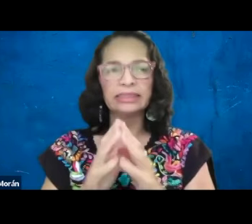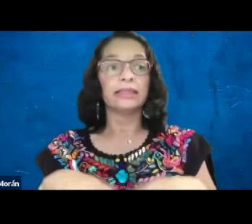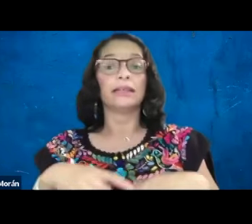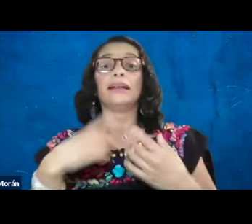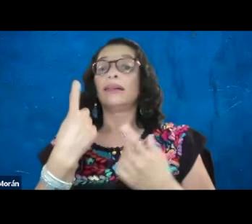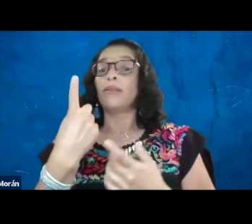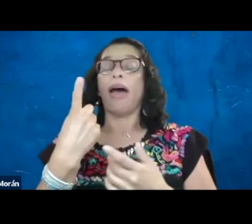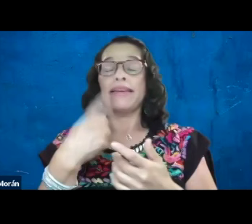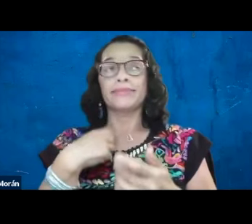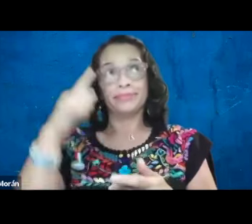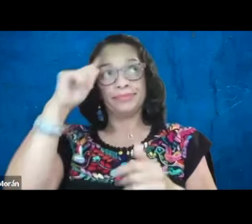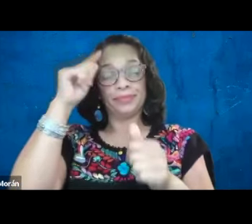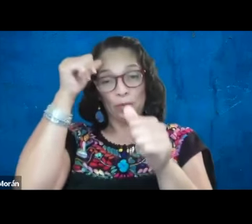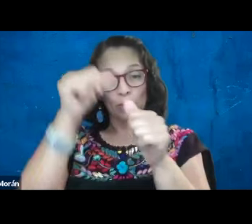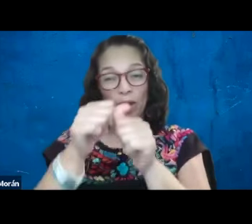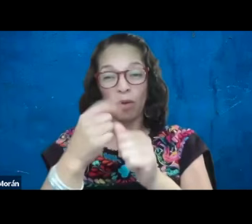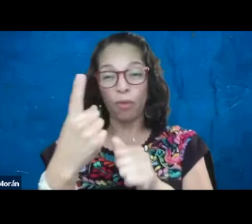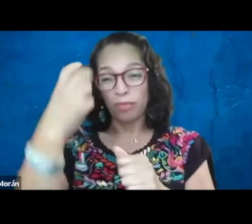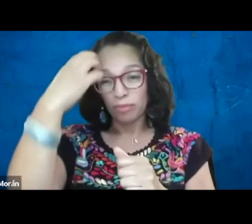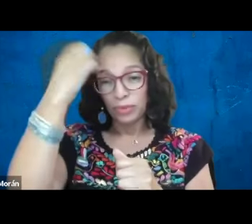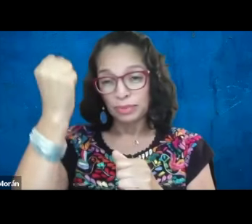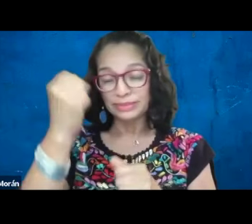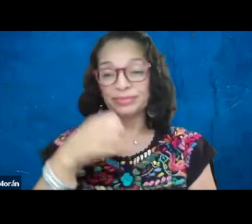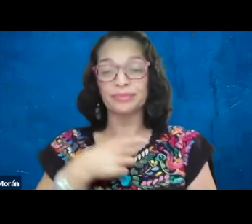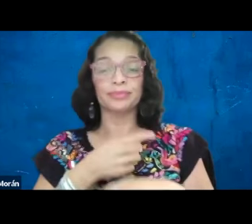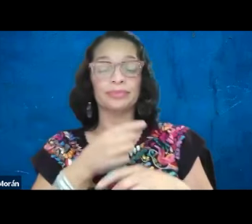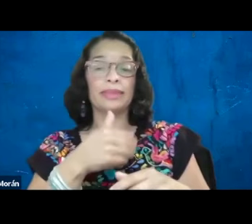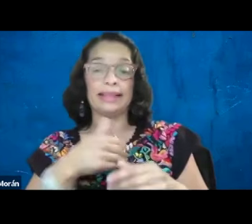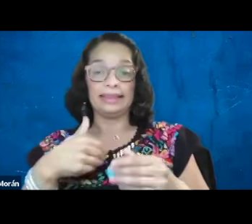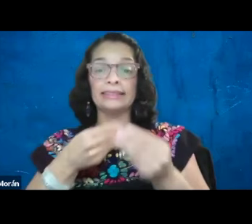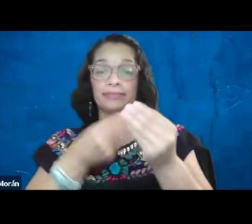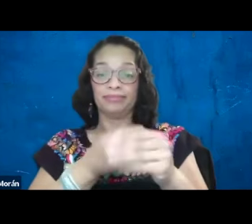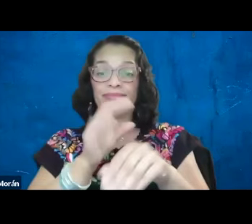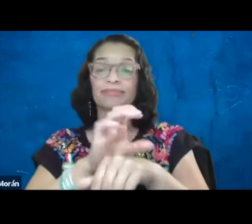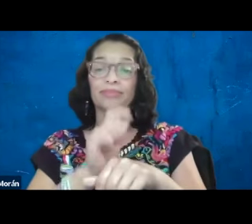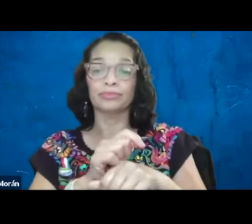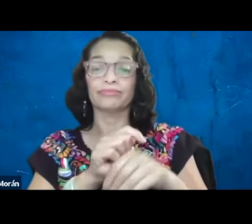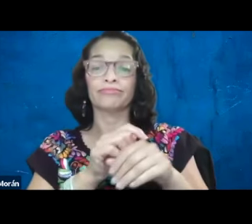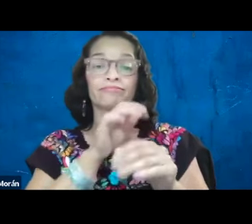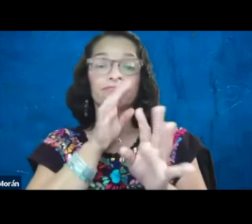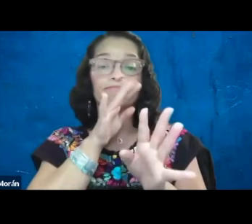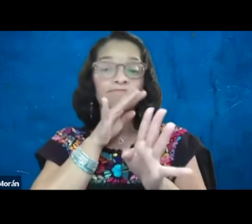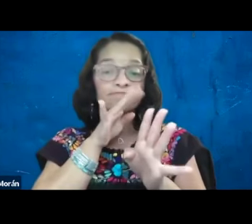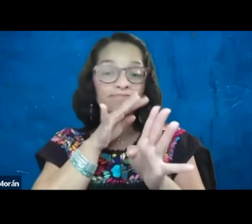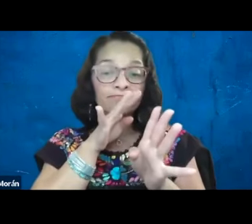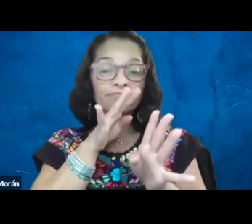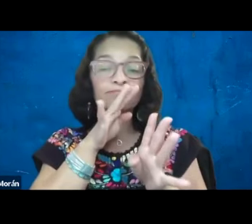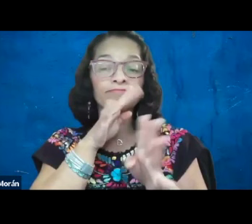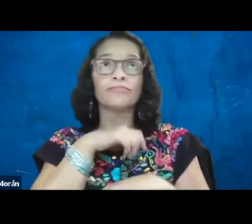Why am I not getting it? And I remember one memory that the lactation consultant